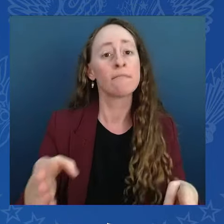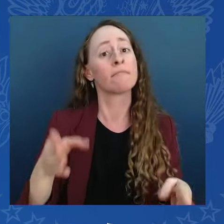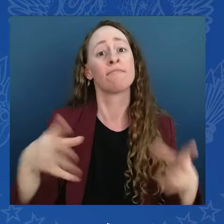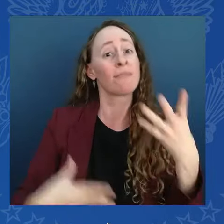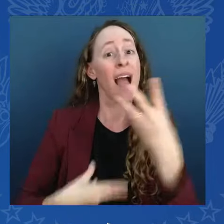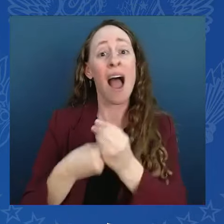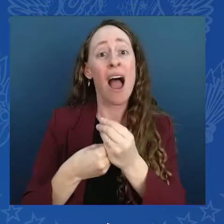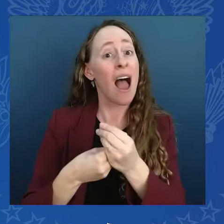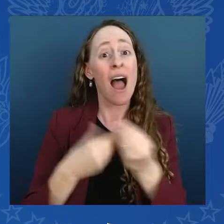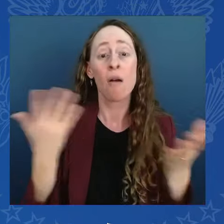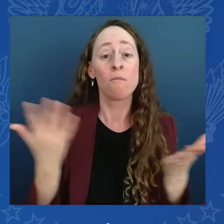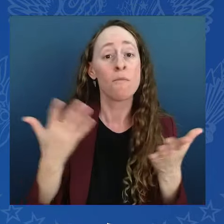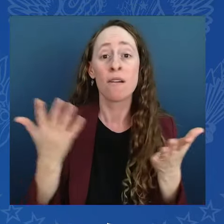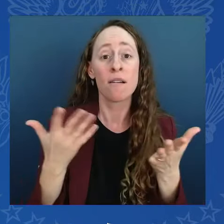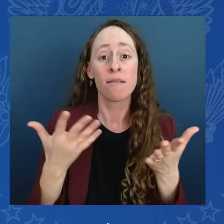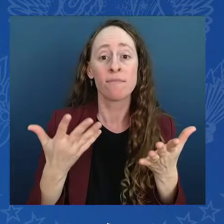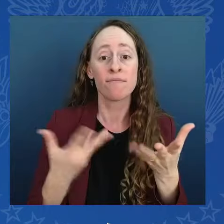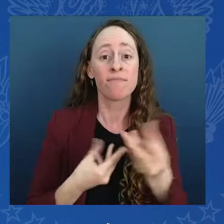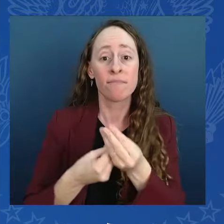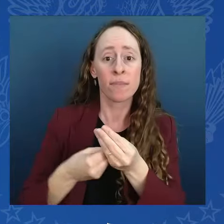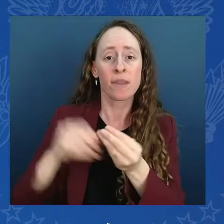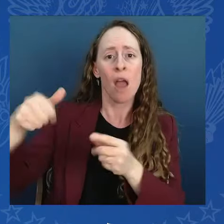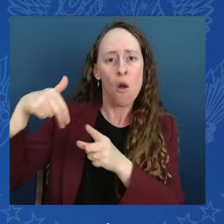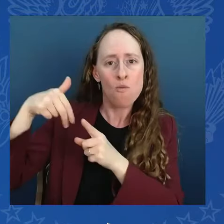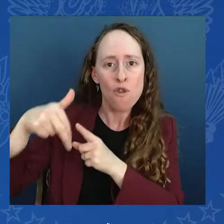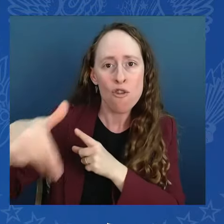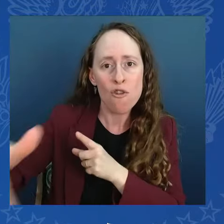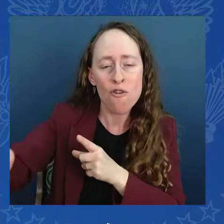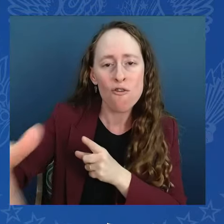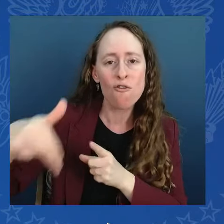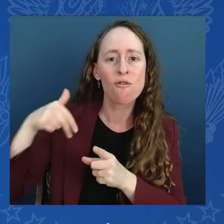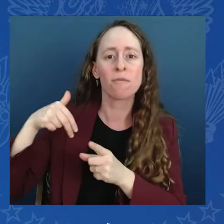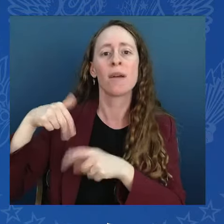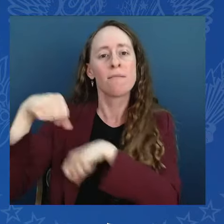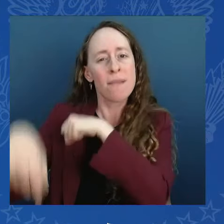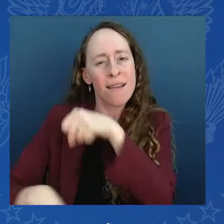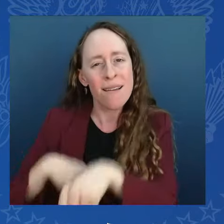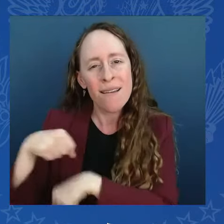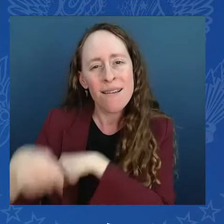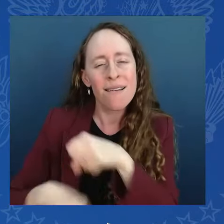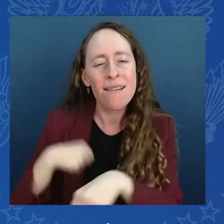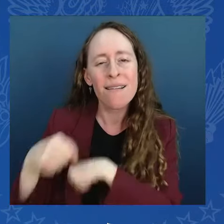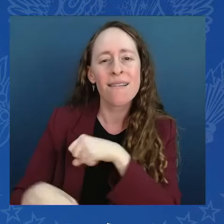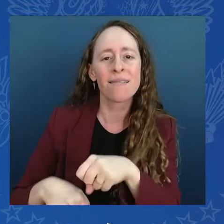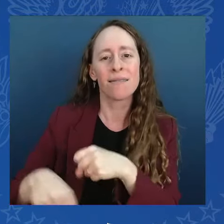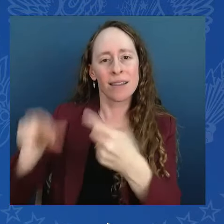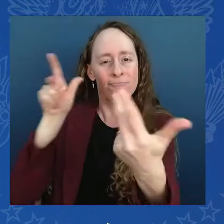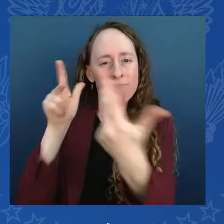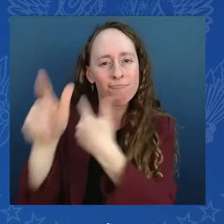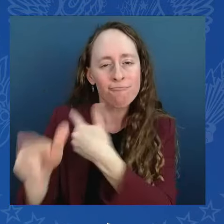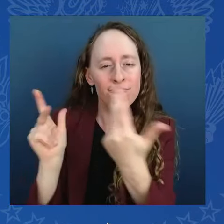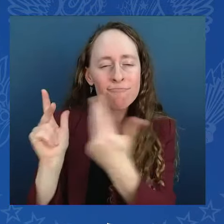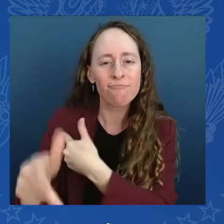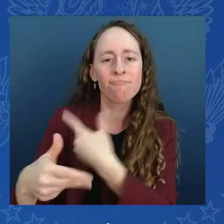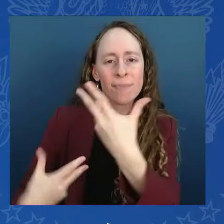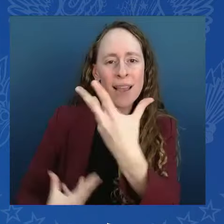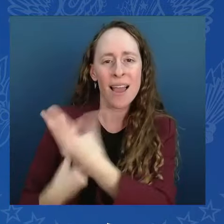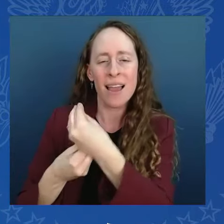dedicated bus lanes to get to work faster, new trees to provide shade, modern infrastructure to prevent sewage from flowing